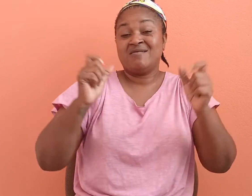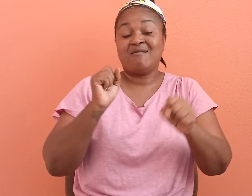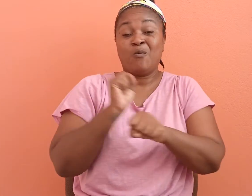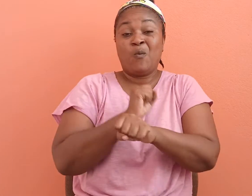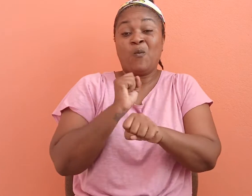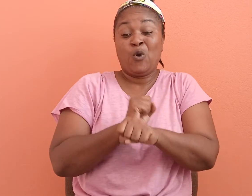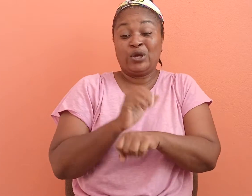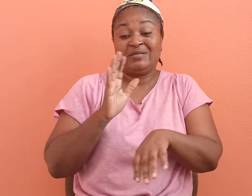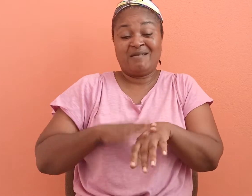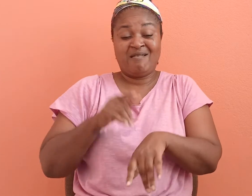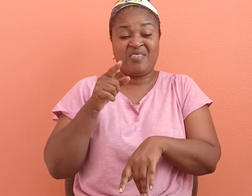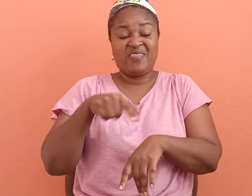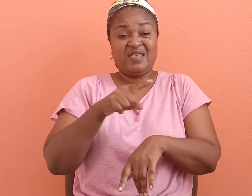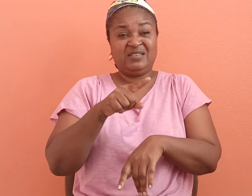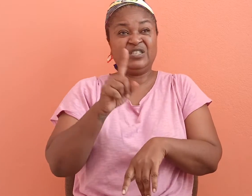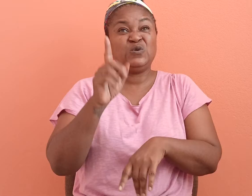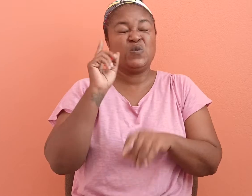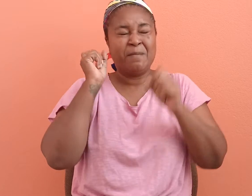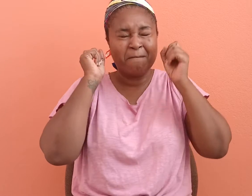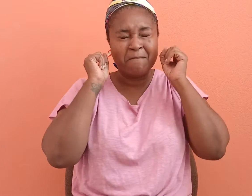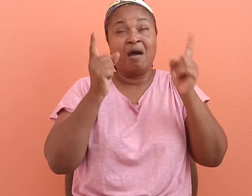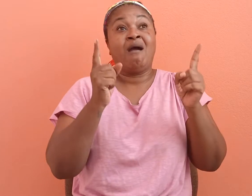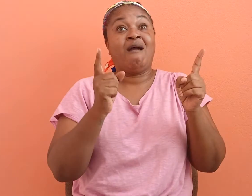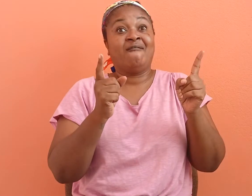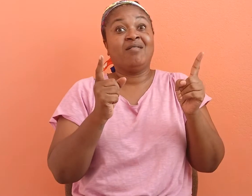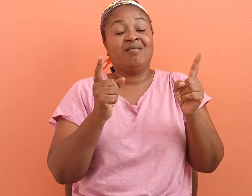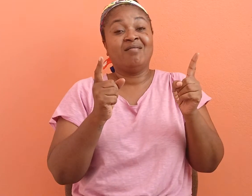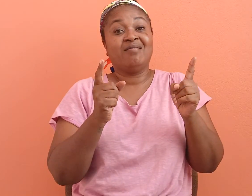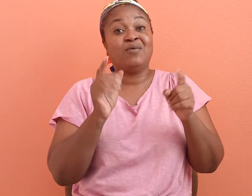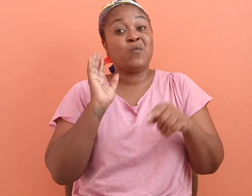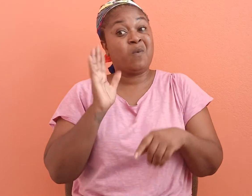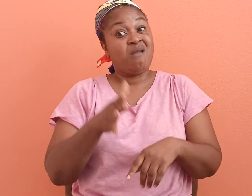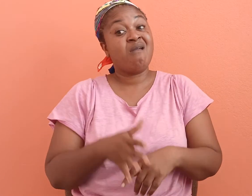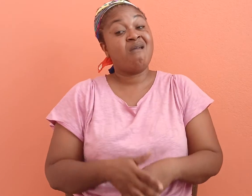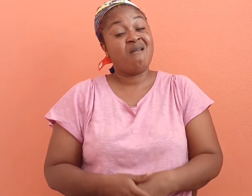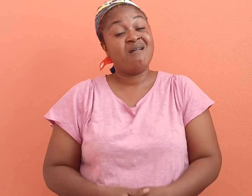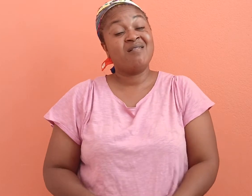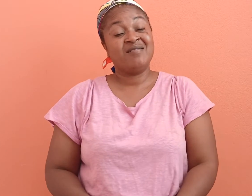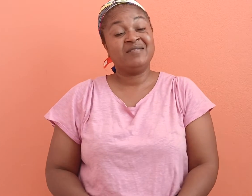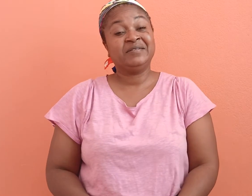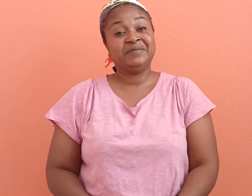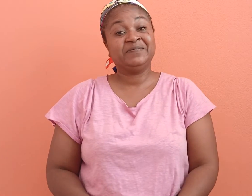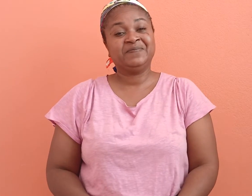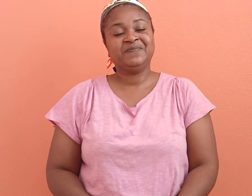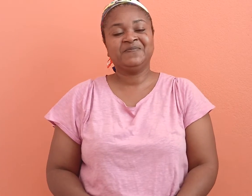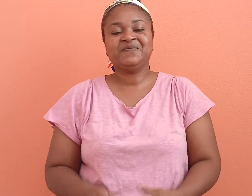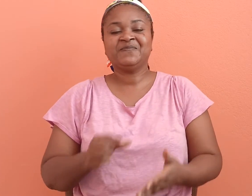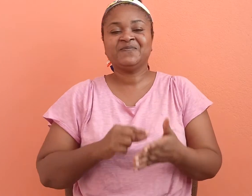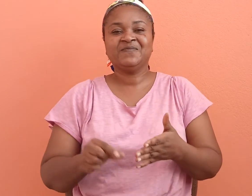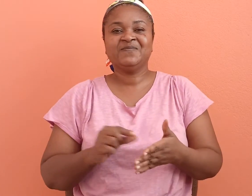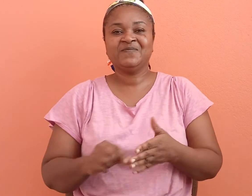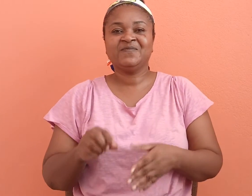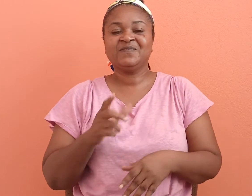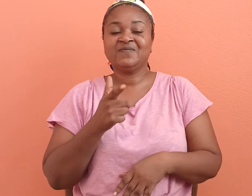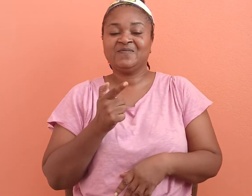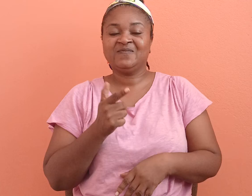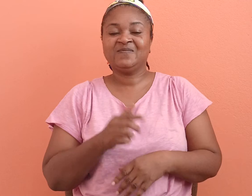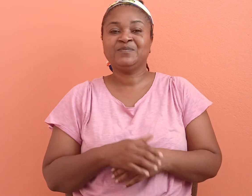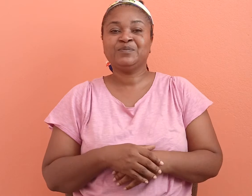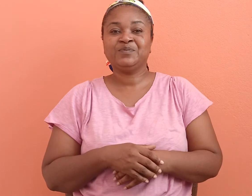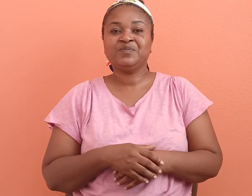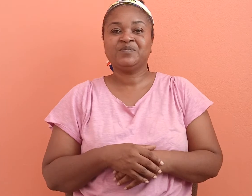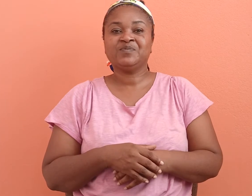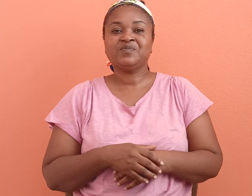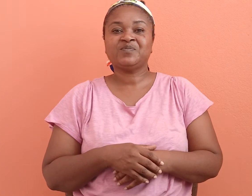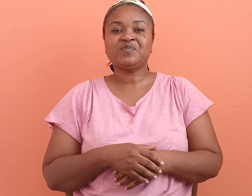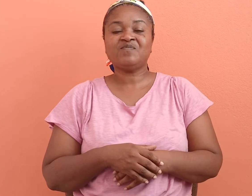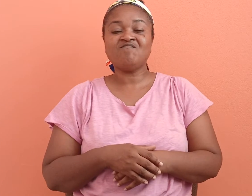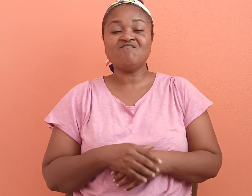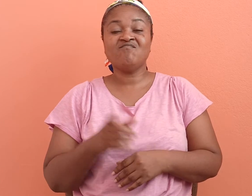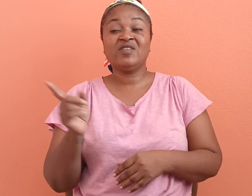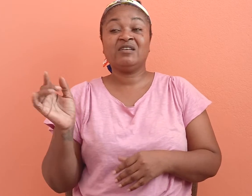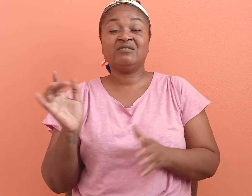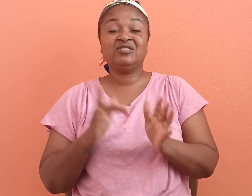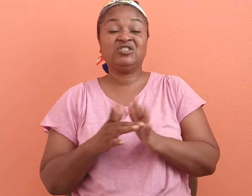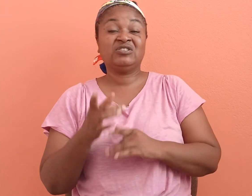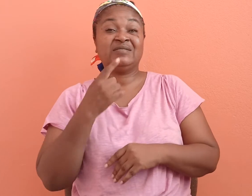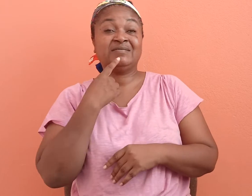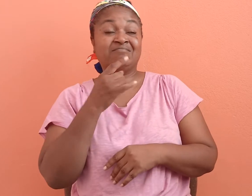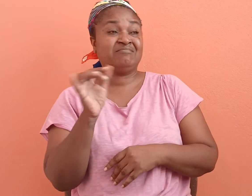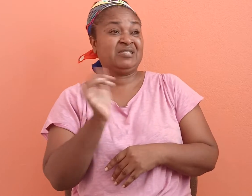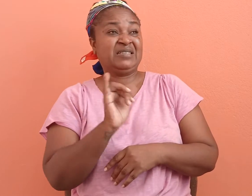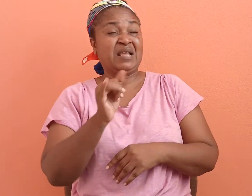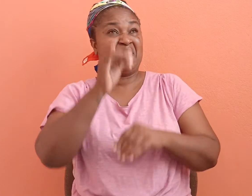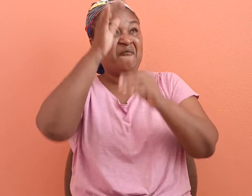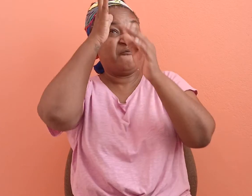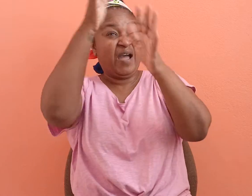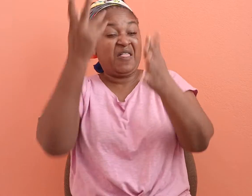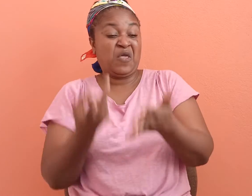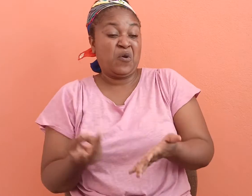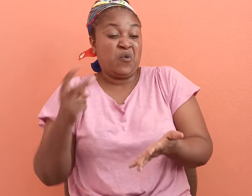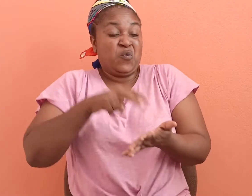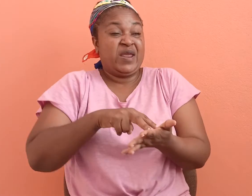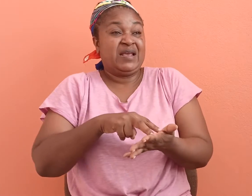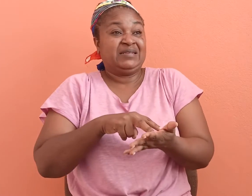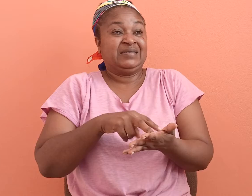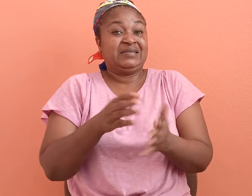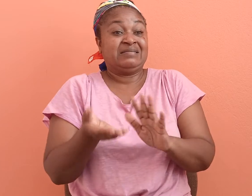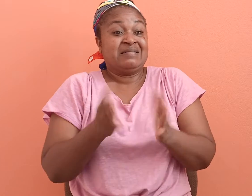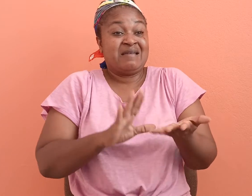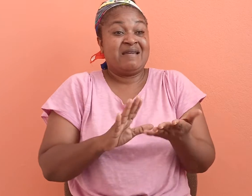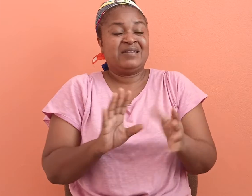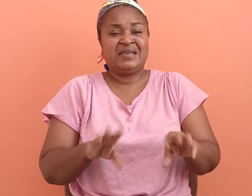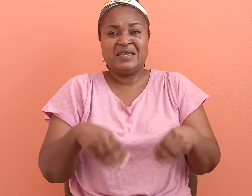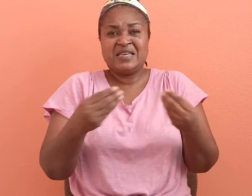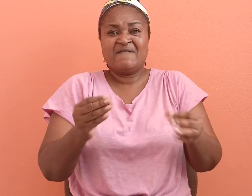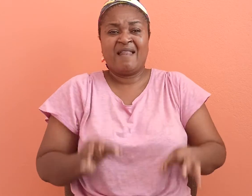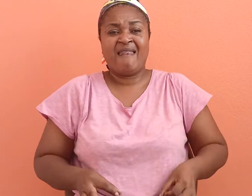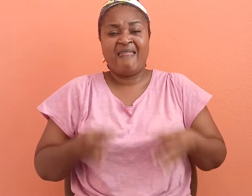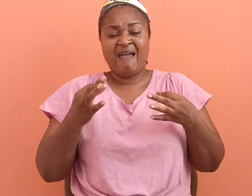marvel. 21 As the Father raises the dead and gives life, so too does the Son give life to